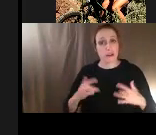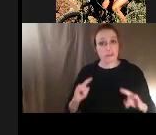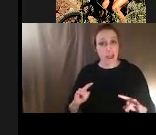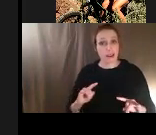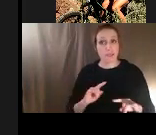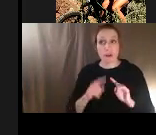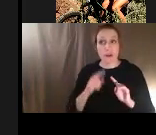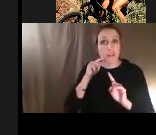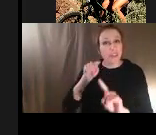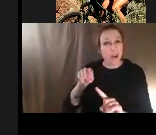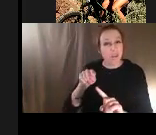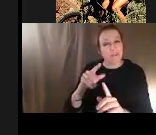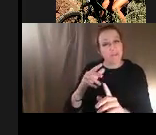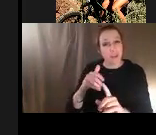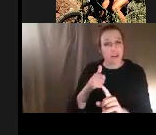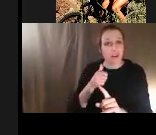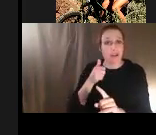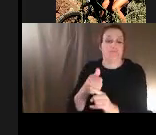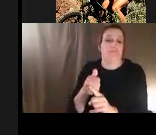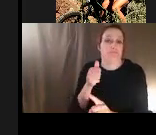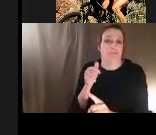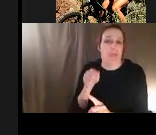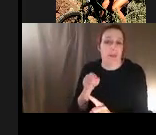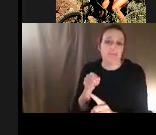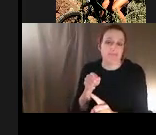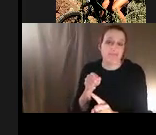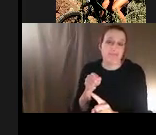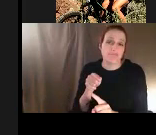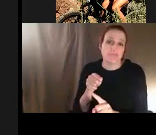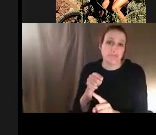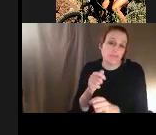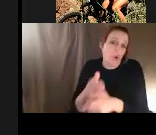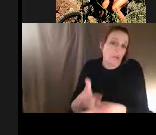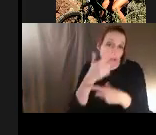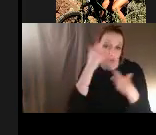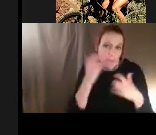impact to that individual. Usually that psychological response